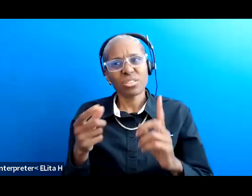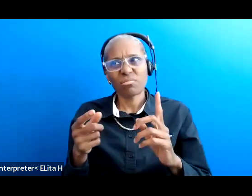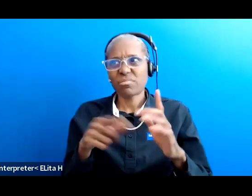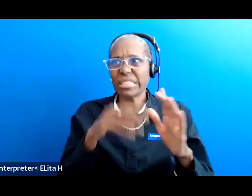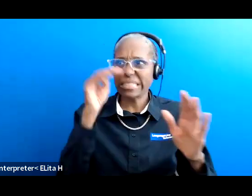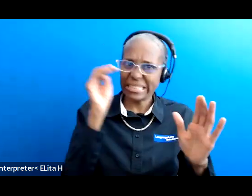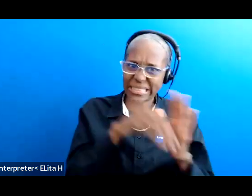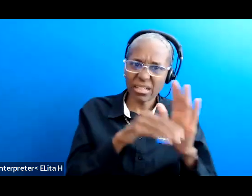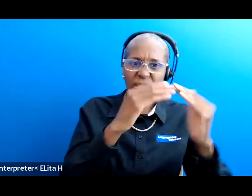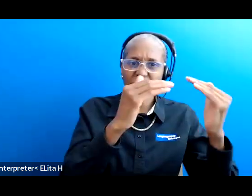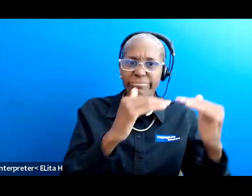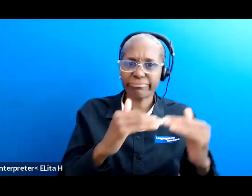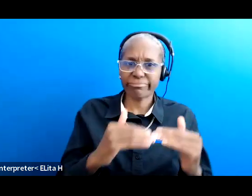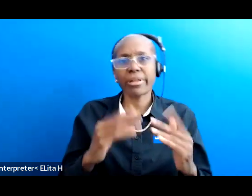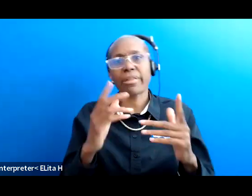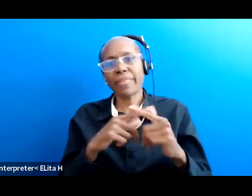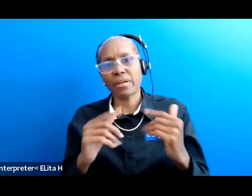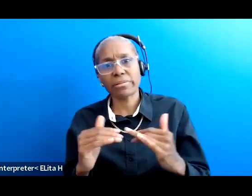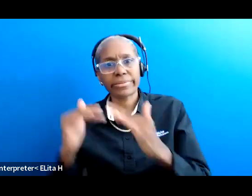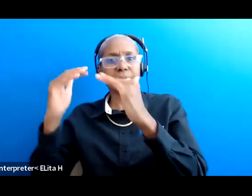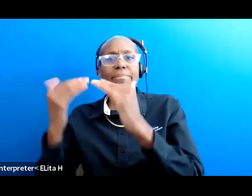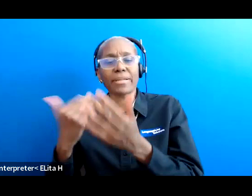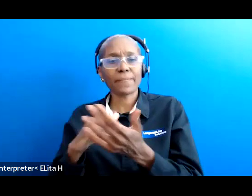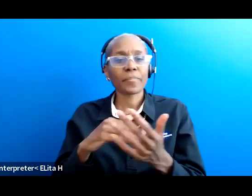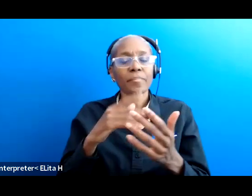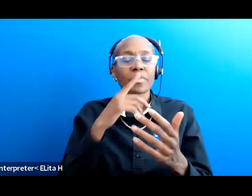It probably has something to do with the vessels in the legs.